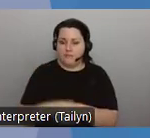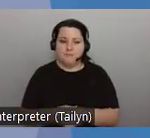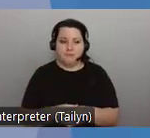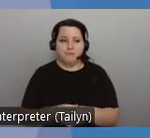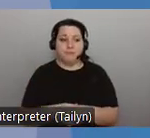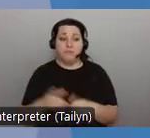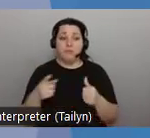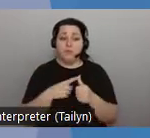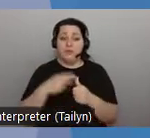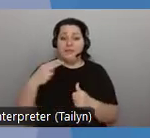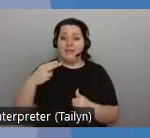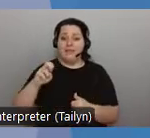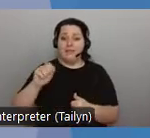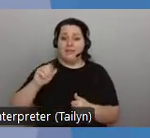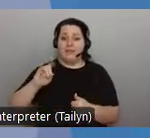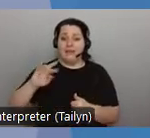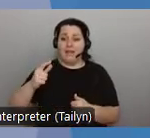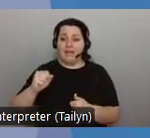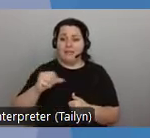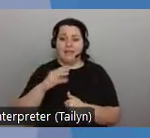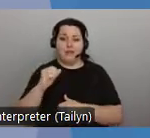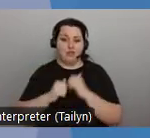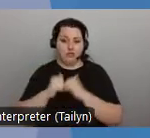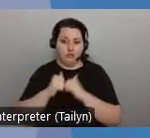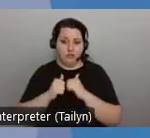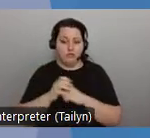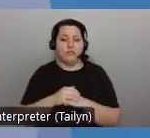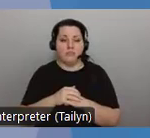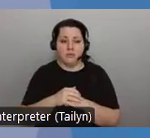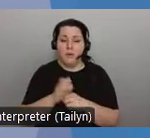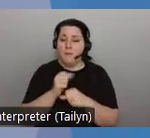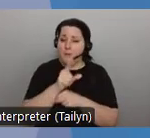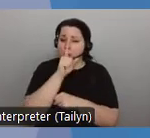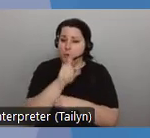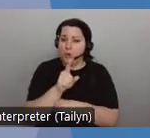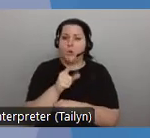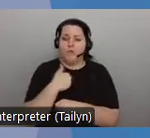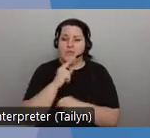are able to work with their software. So the first ones, is headings and structure. So making sure